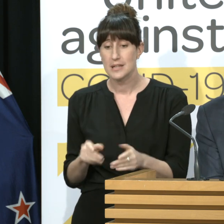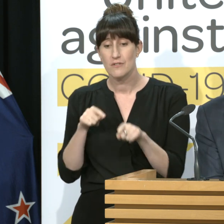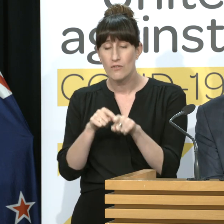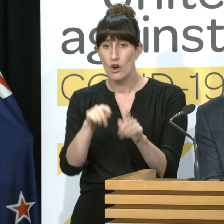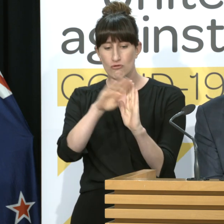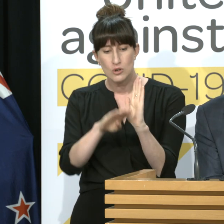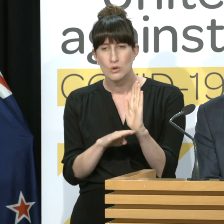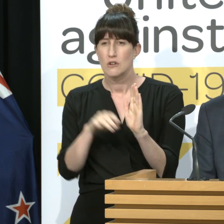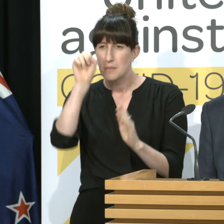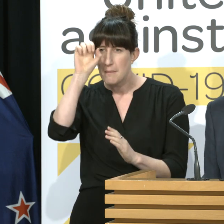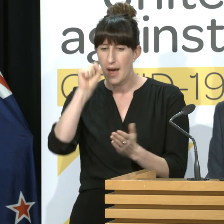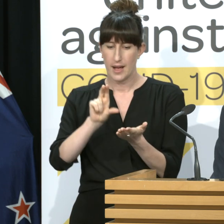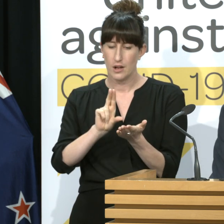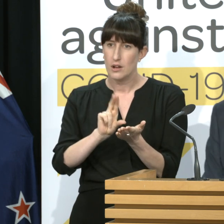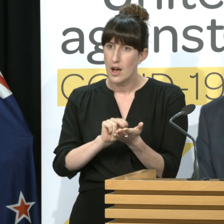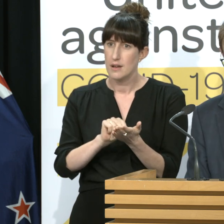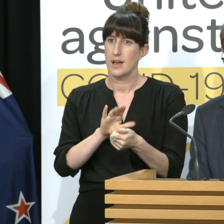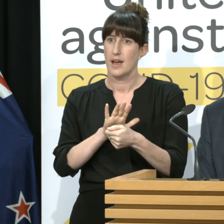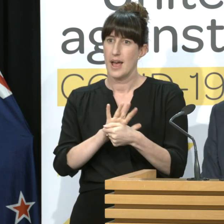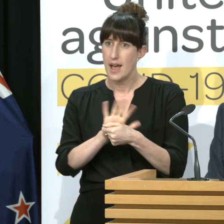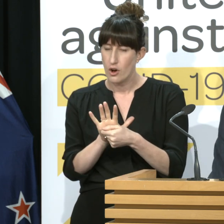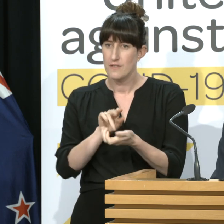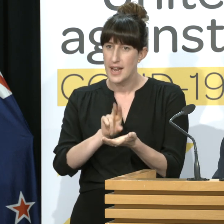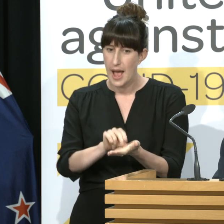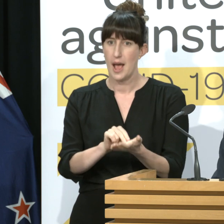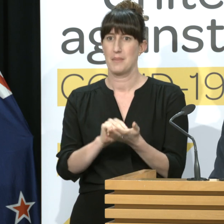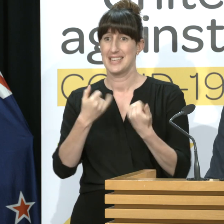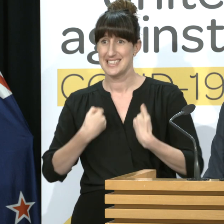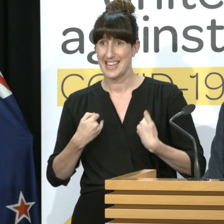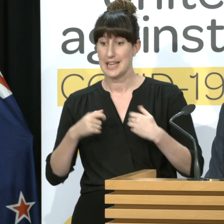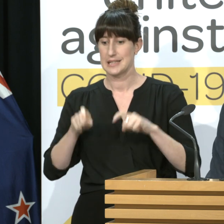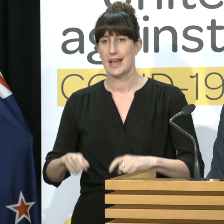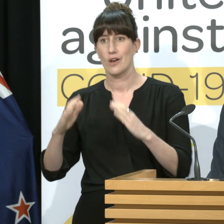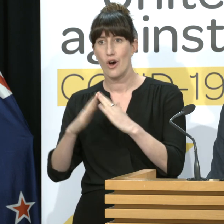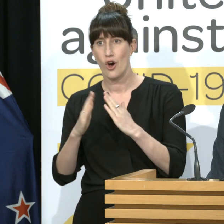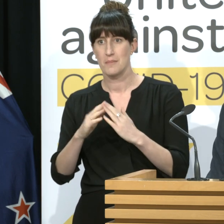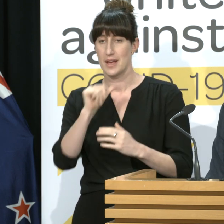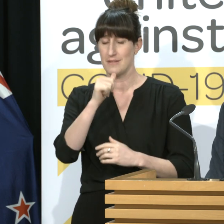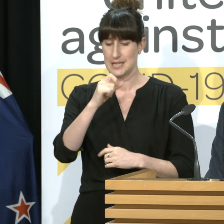when we are feeling unwell and seeking advice around testing if we do start to show any symptoms.